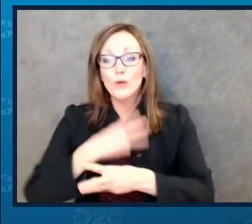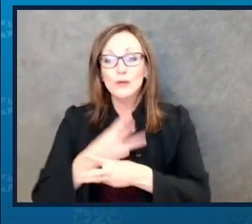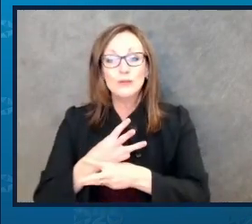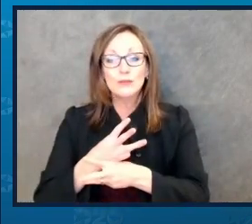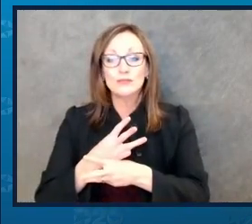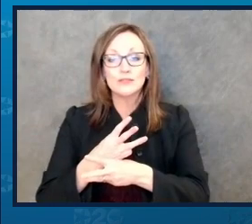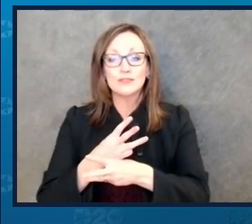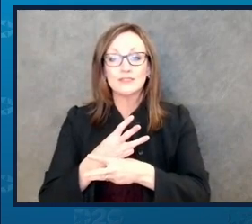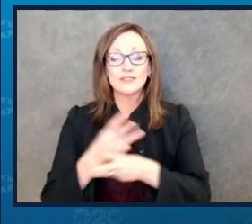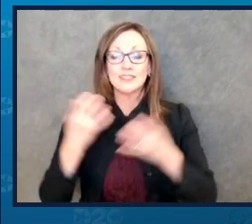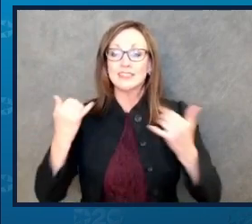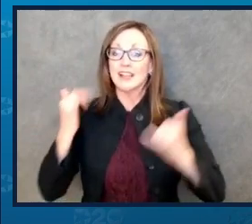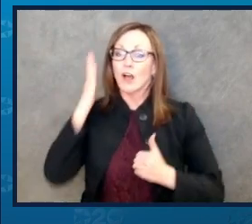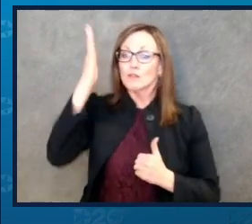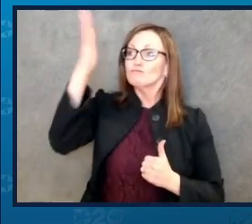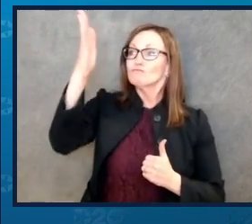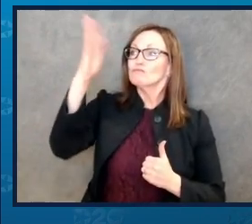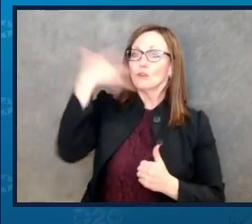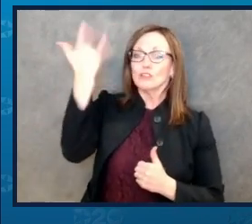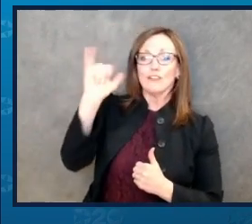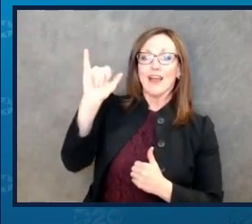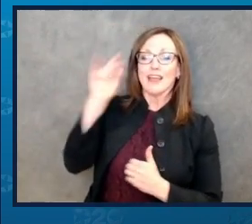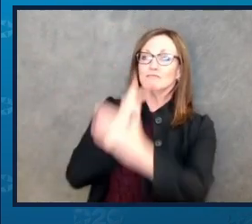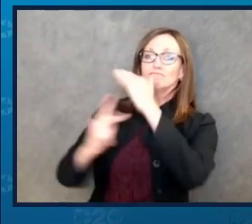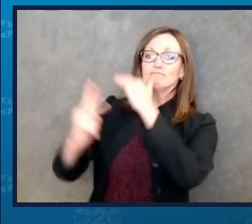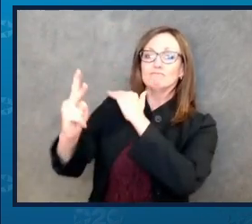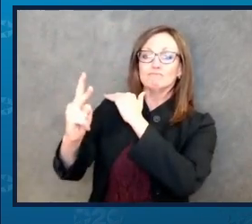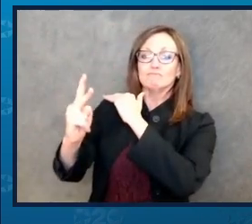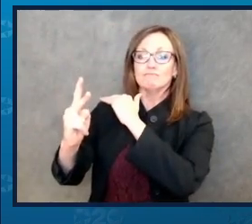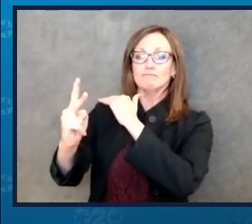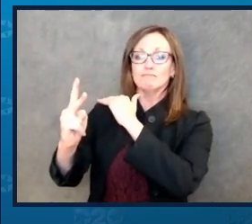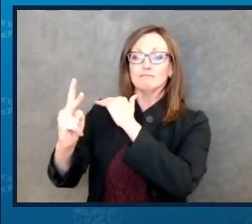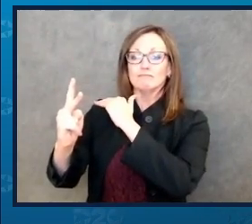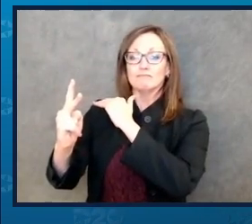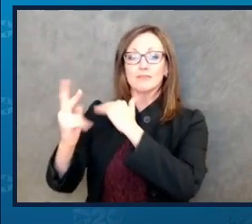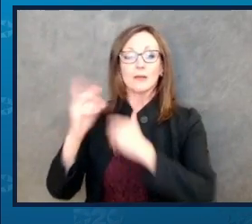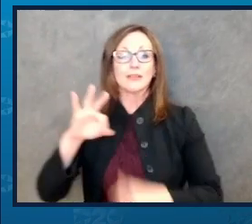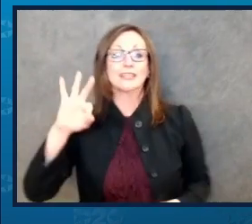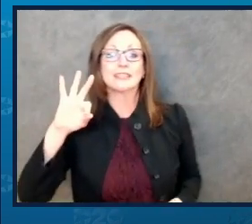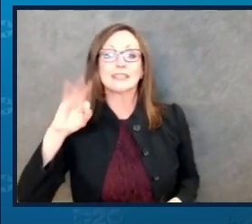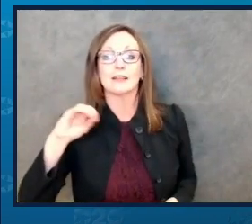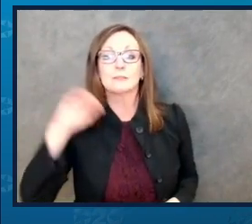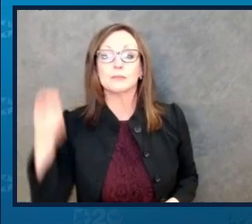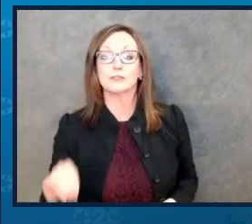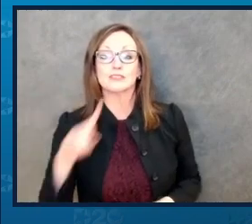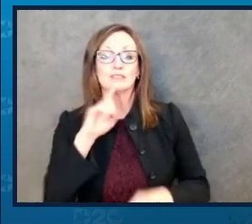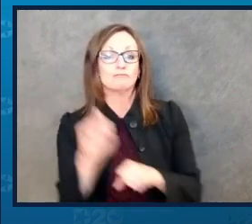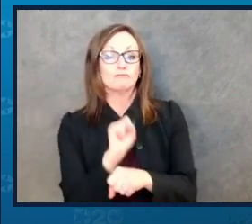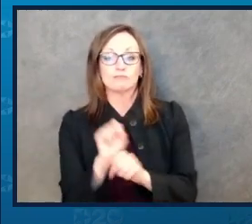TONIGHT WE'RE GOING TO TALK ABOUT WHERE WE'RE GOING. 90% OF AMERICANS SUPPORT COMMON